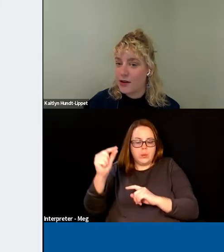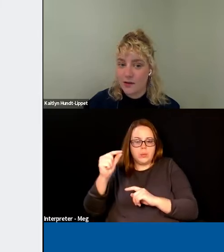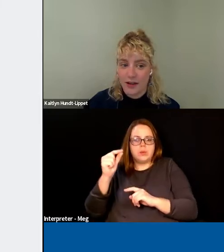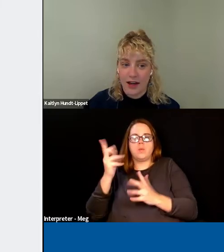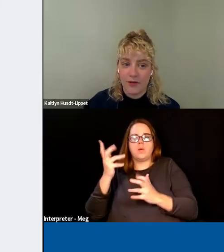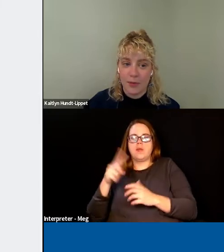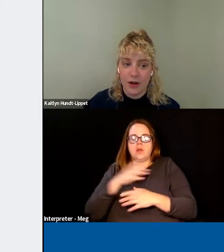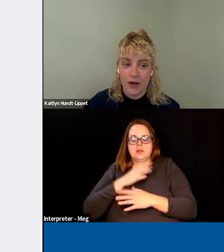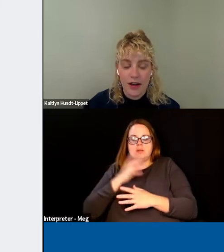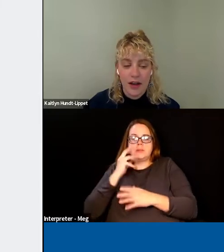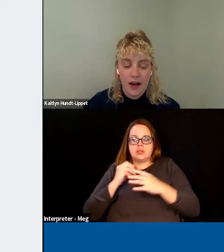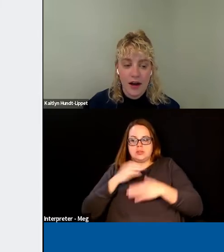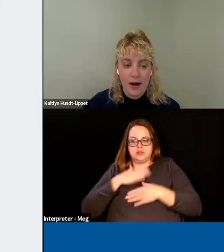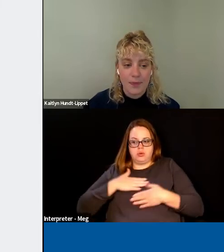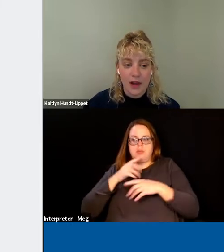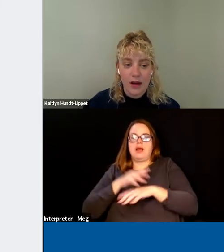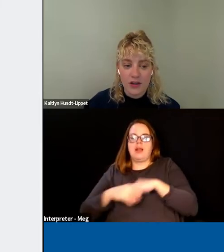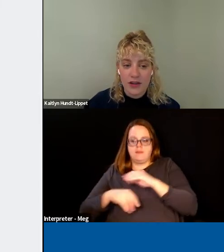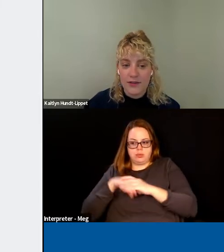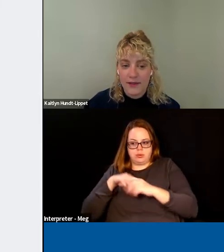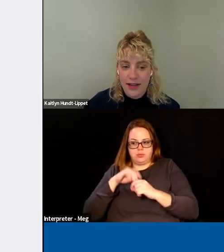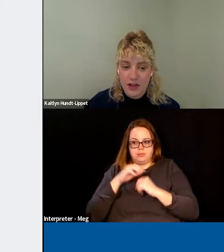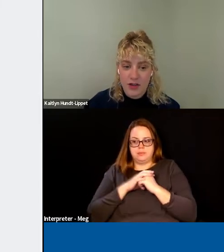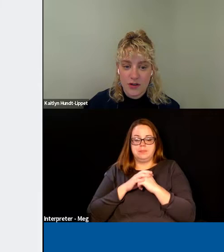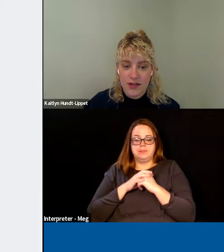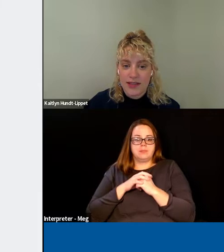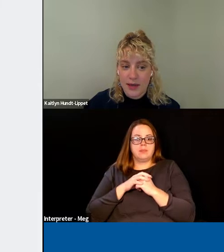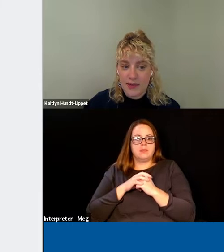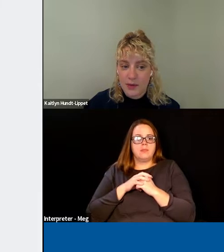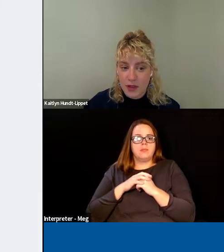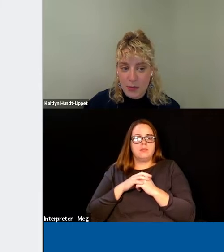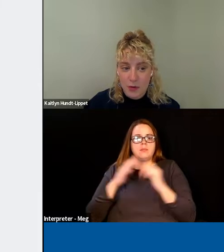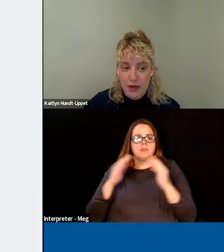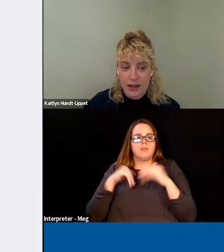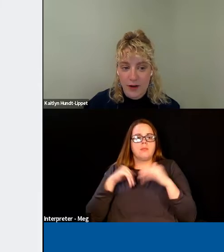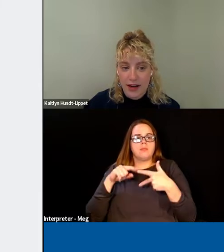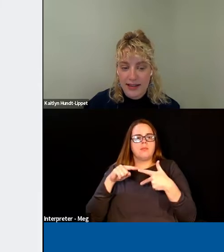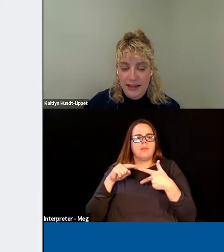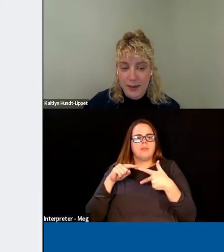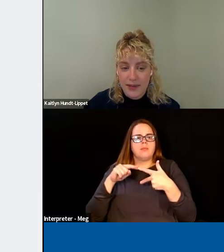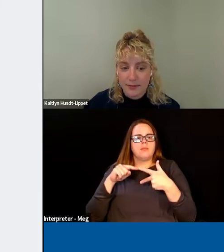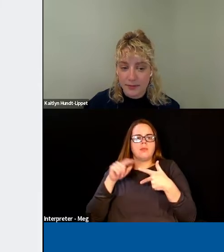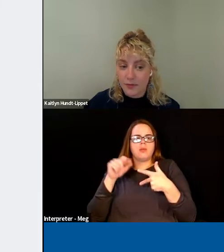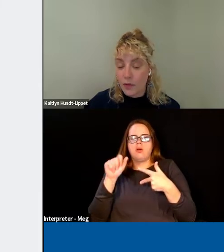but they're also feeling comfortable. Alternative navigation users sometimes switch between different AT types